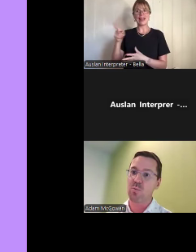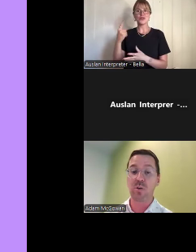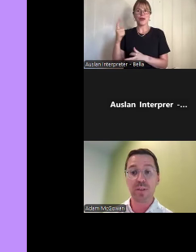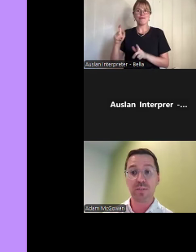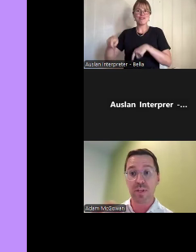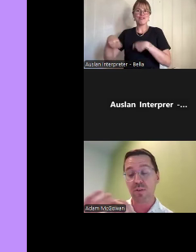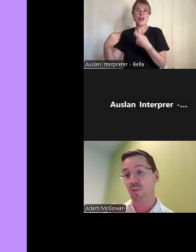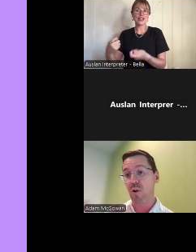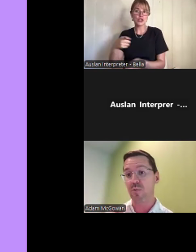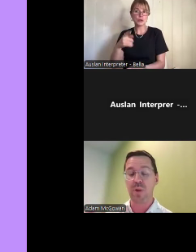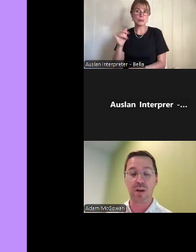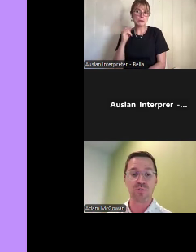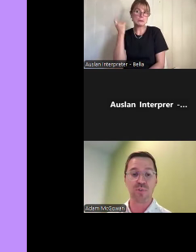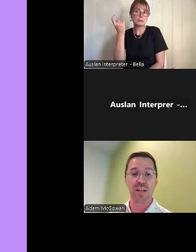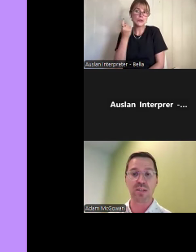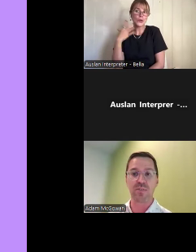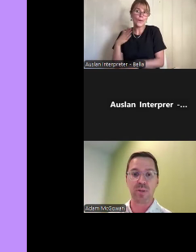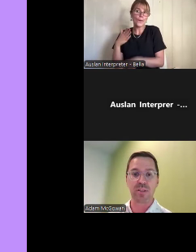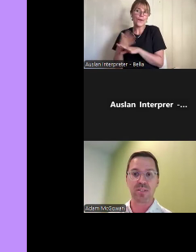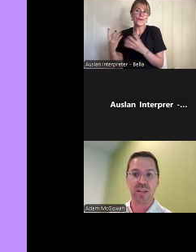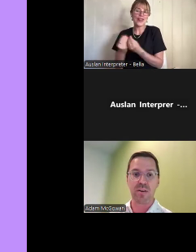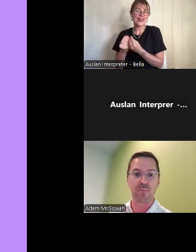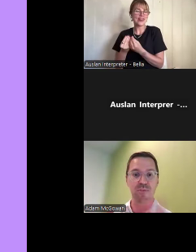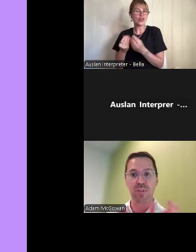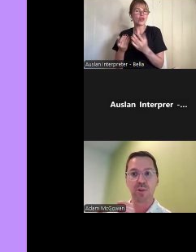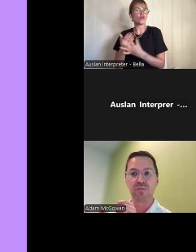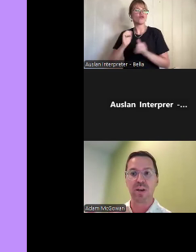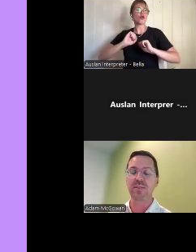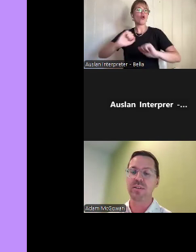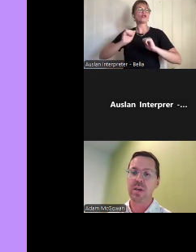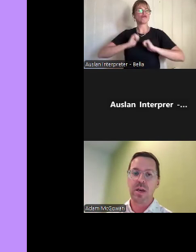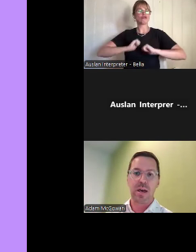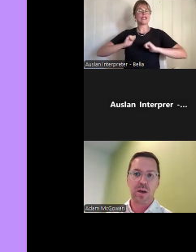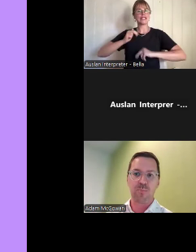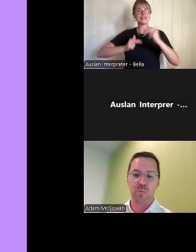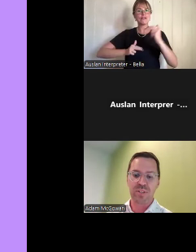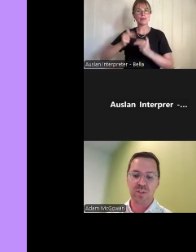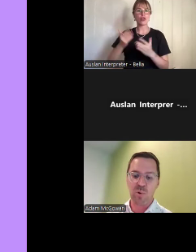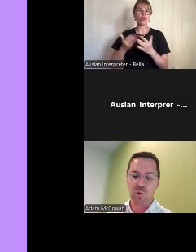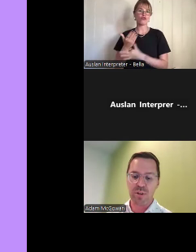work with in your own training and development in this area, through the new fund. But we supported